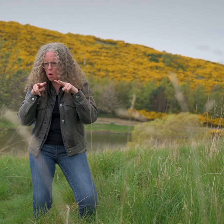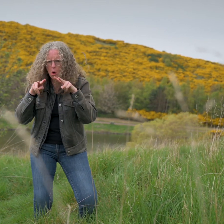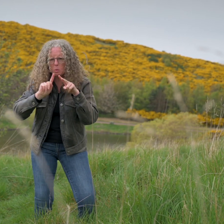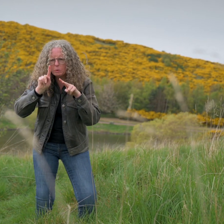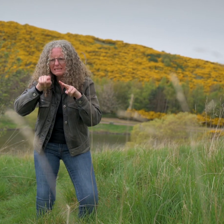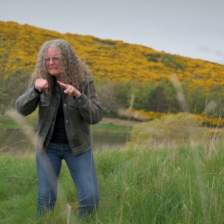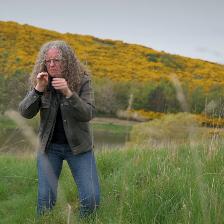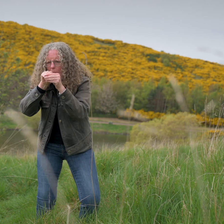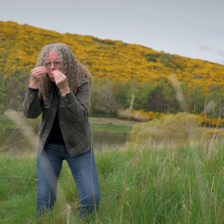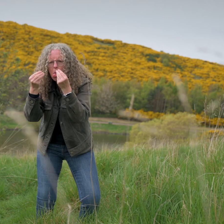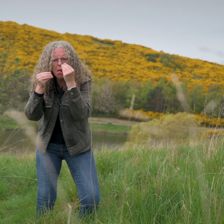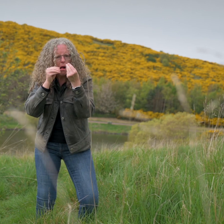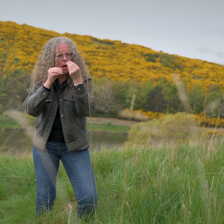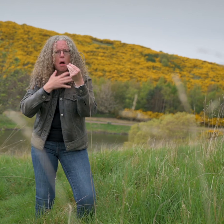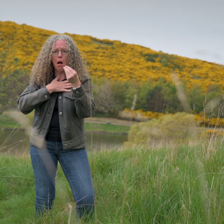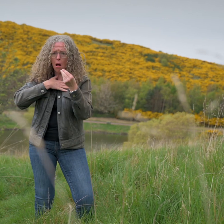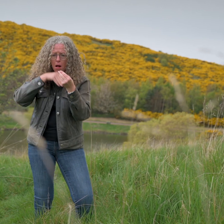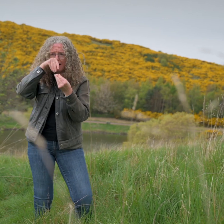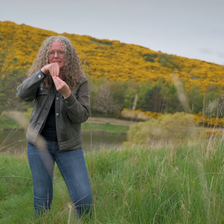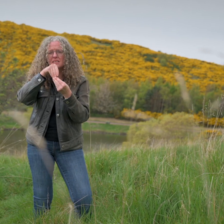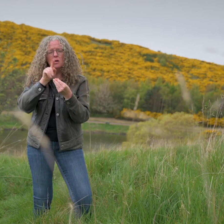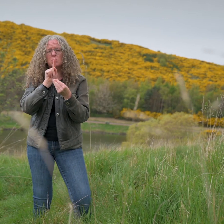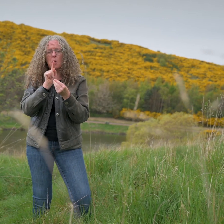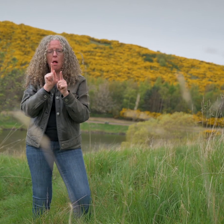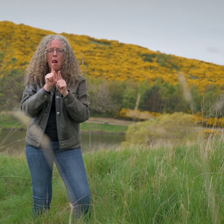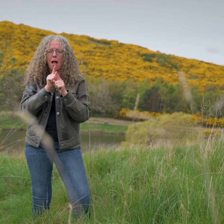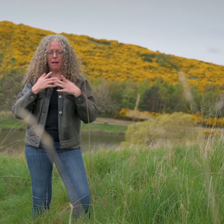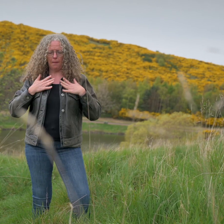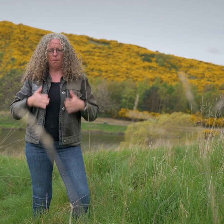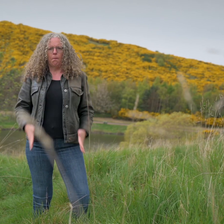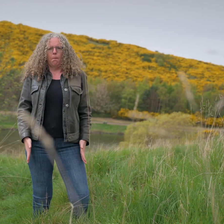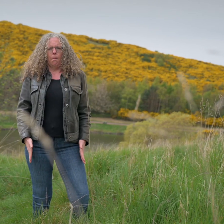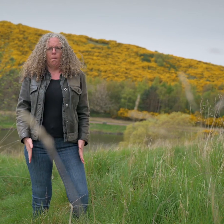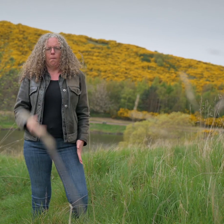The inquisitive boys rushed to see what was inside them and discovered small wooden figures,